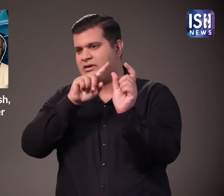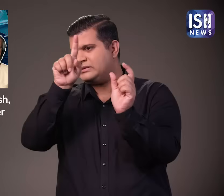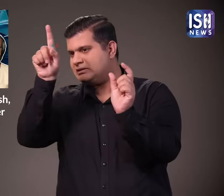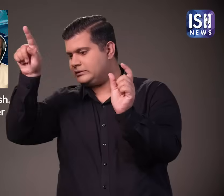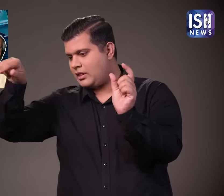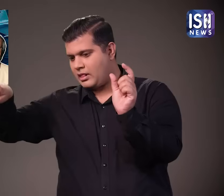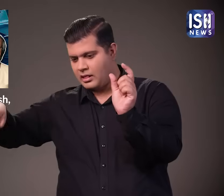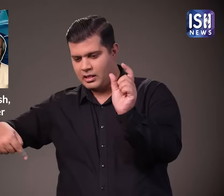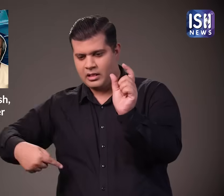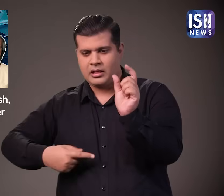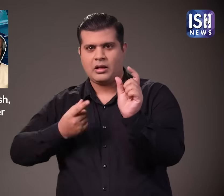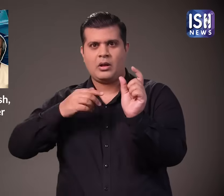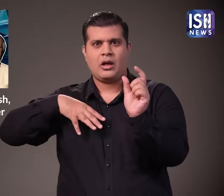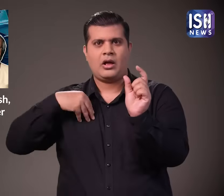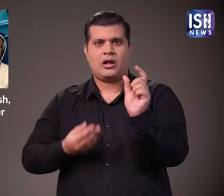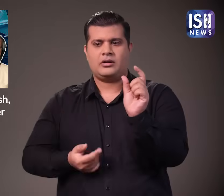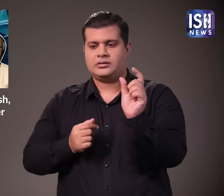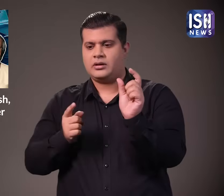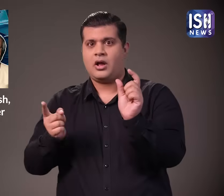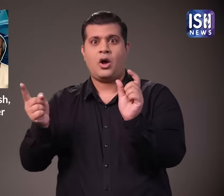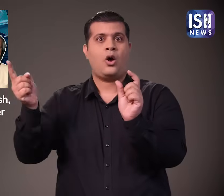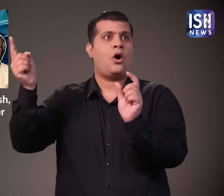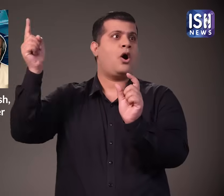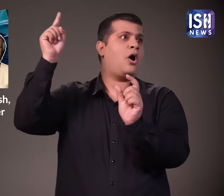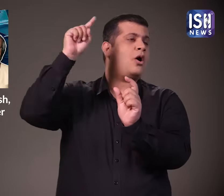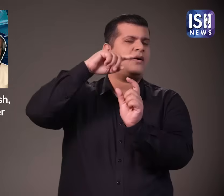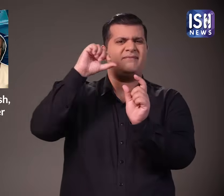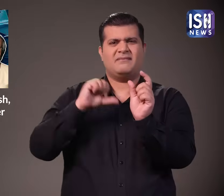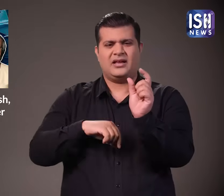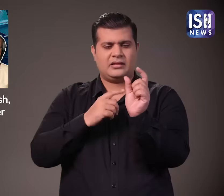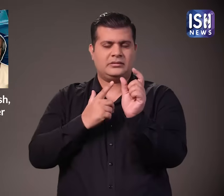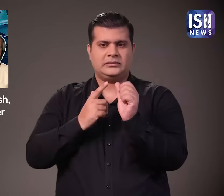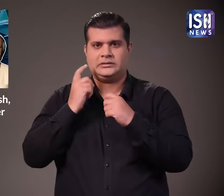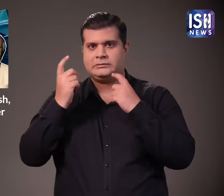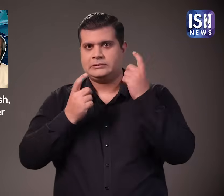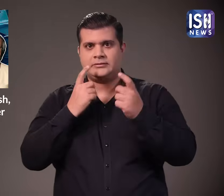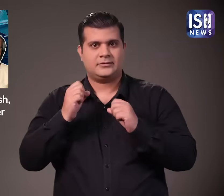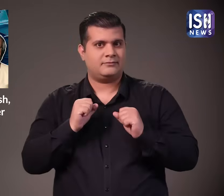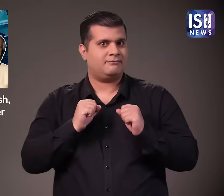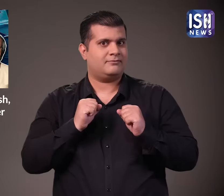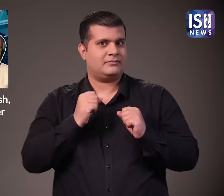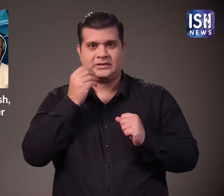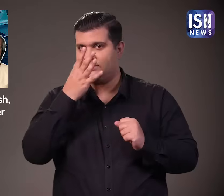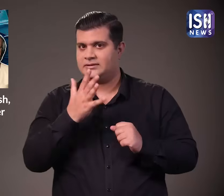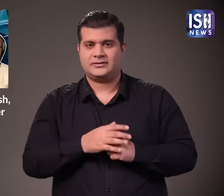Considering any other trade route would prove expensive and challenging for them.